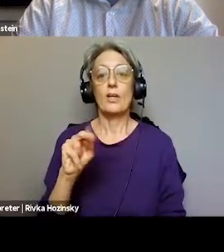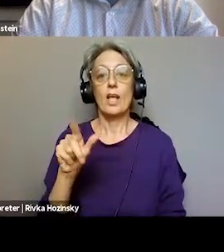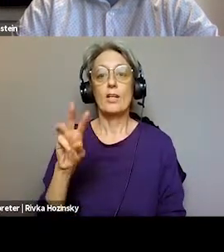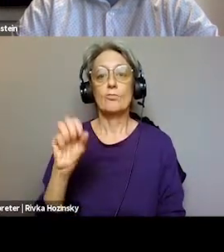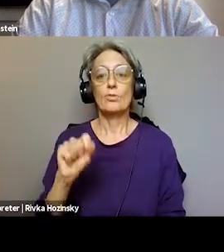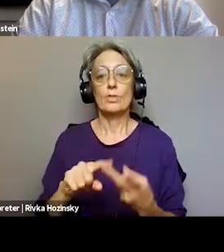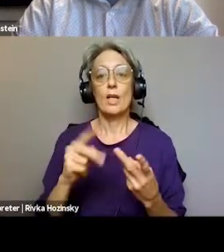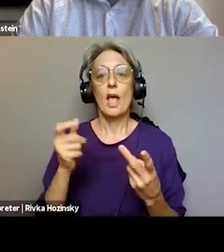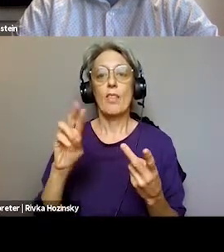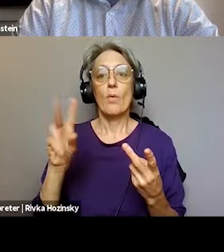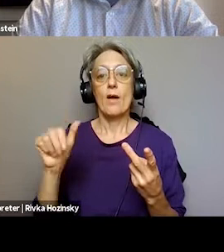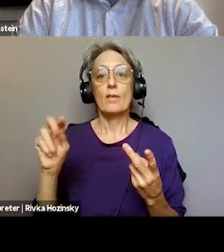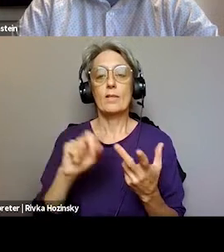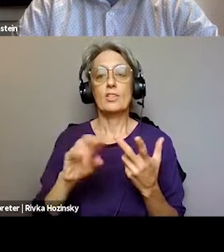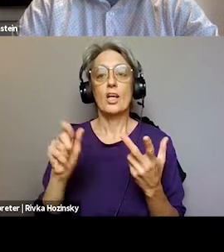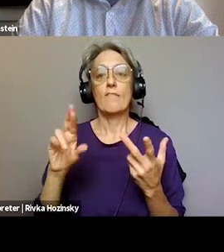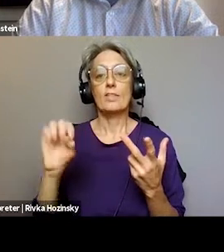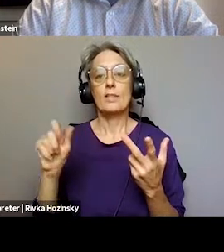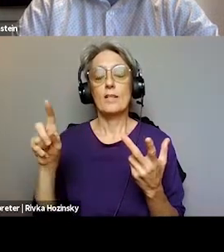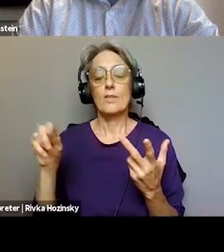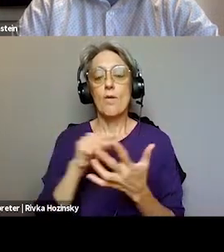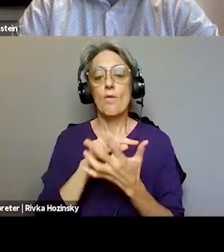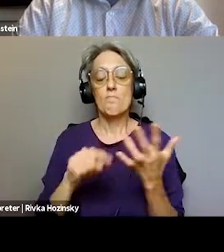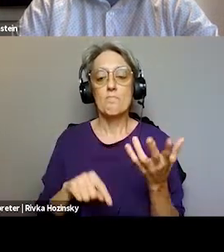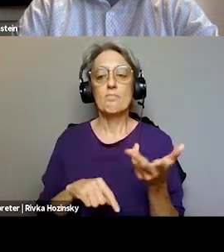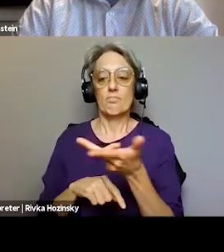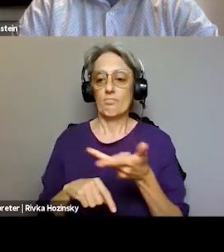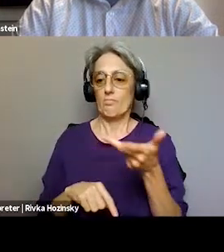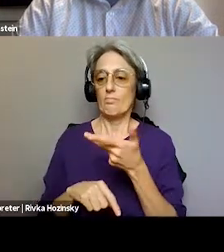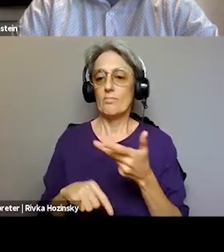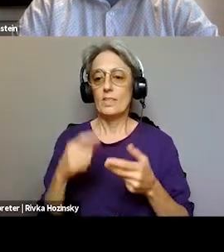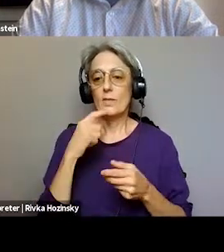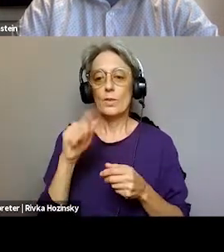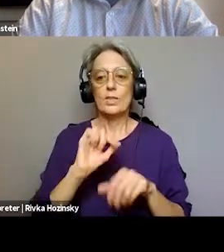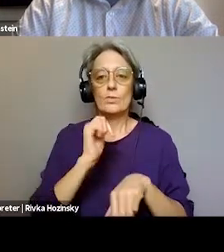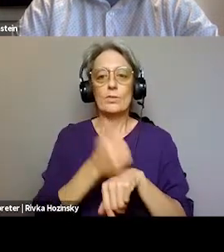and Miss Jennifer Senda identified the need for developing supports for disabled people during